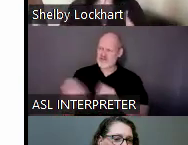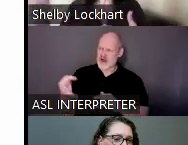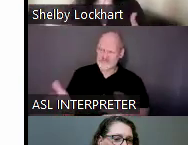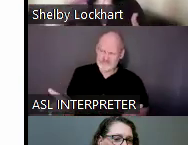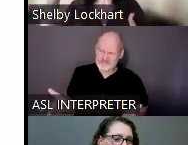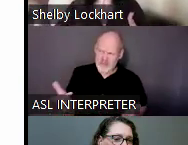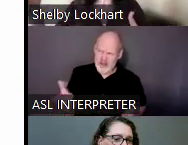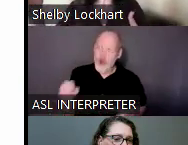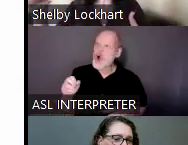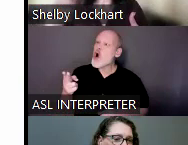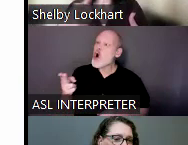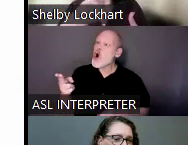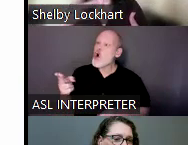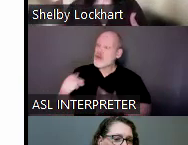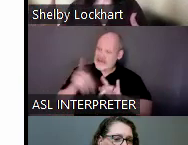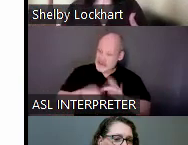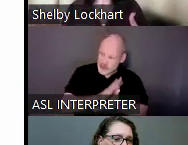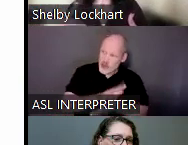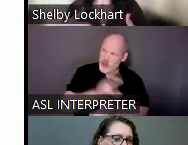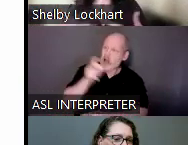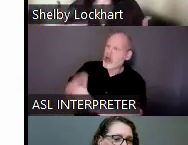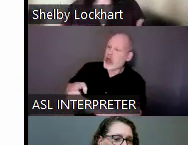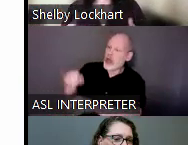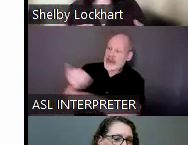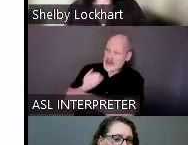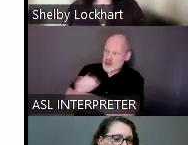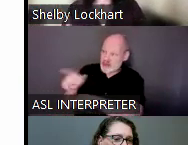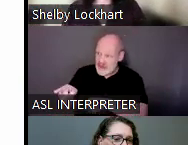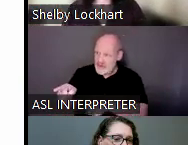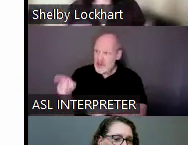internships, you're finding other ways to engage and grow and do other things,